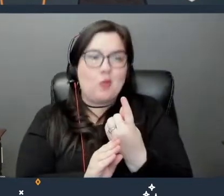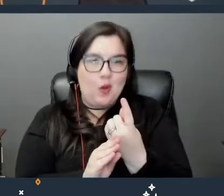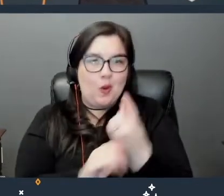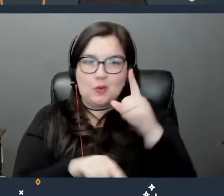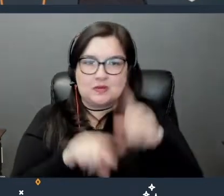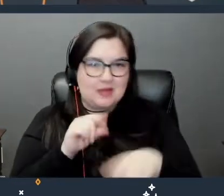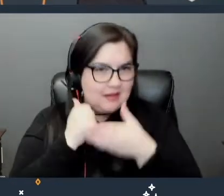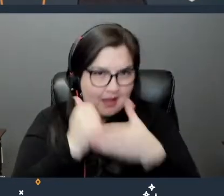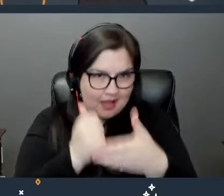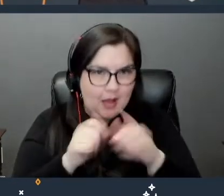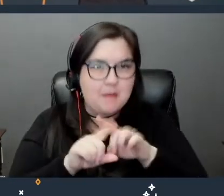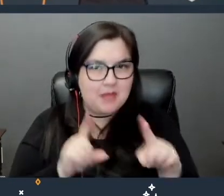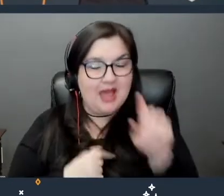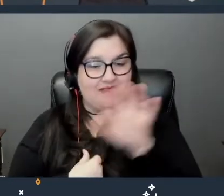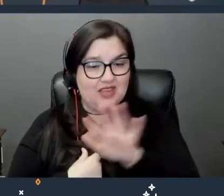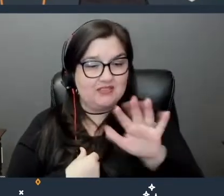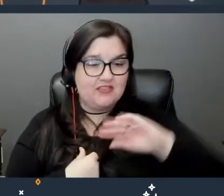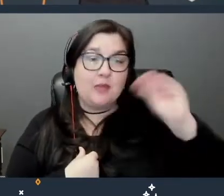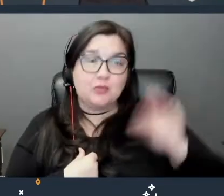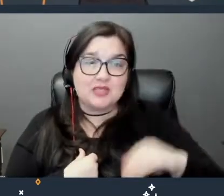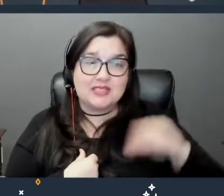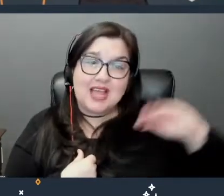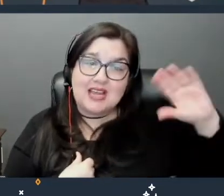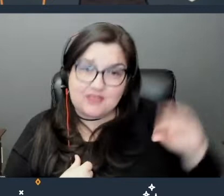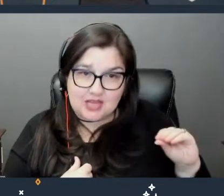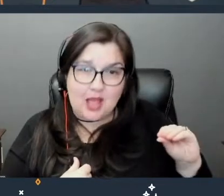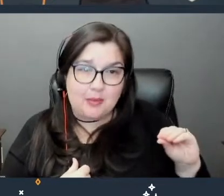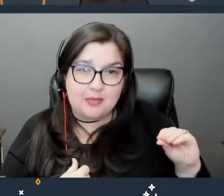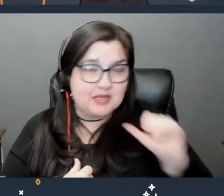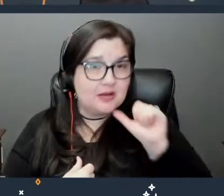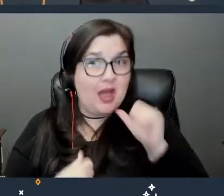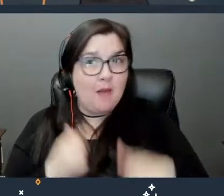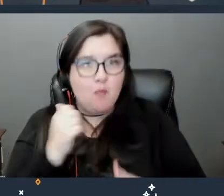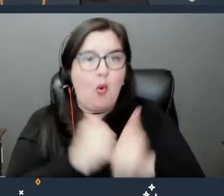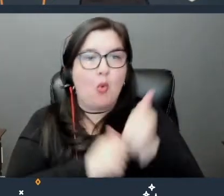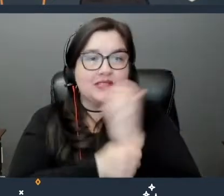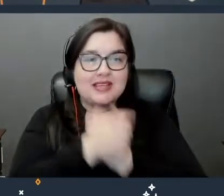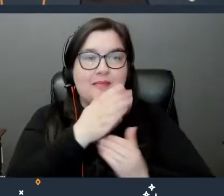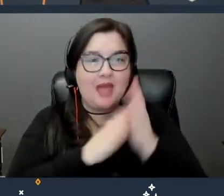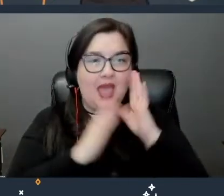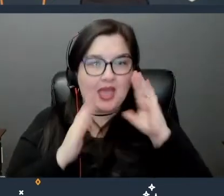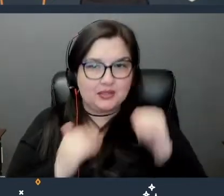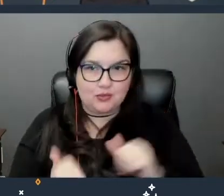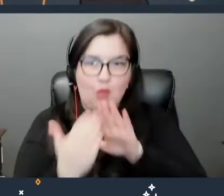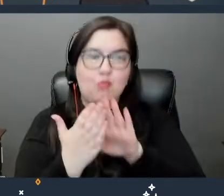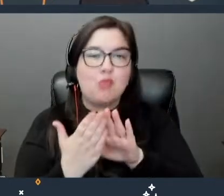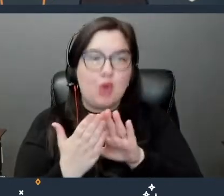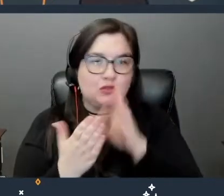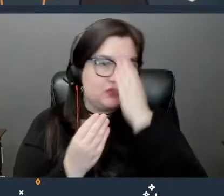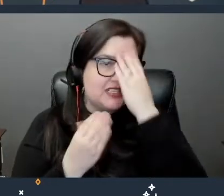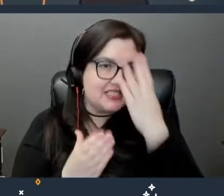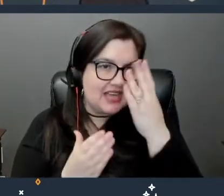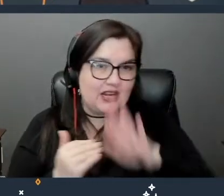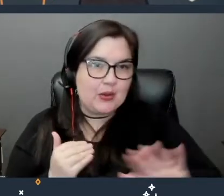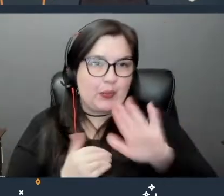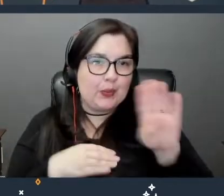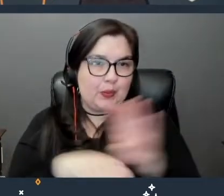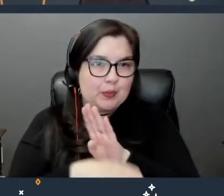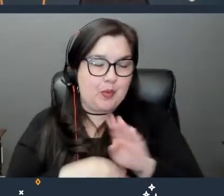55% of companies have a mostly manual approach to discovering data within their enterprise and only 28% have a strategy in place